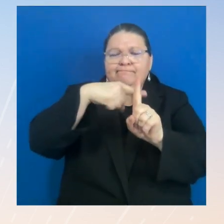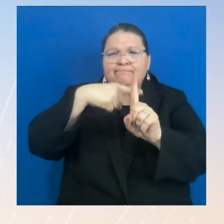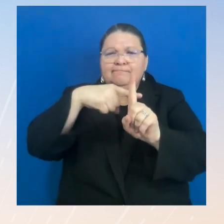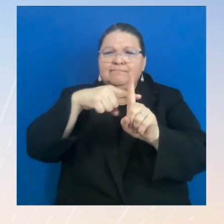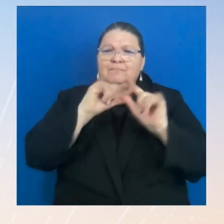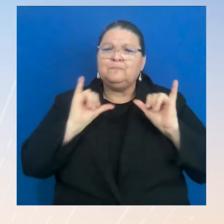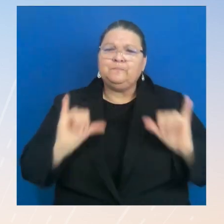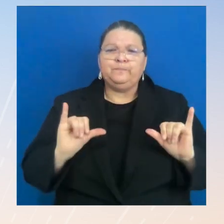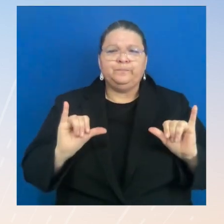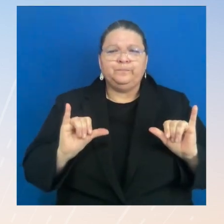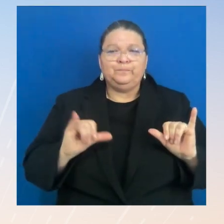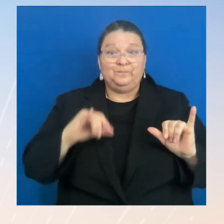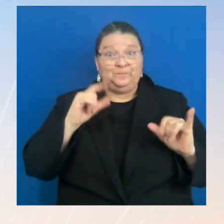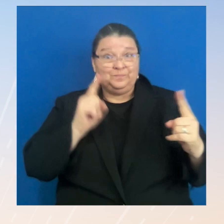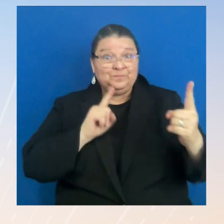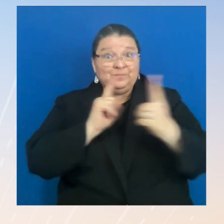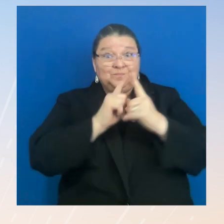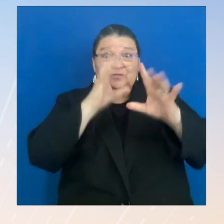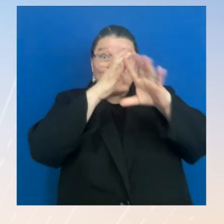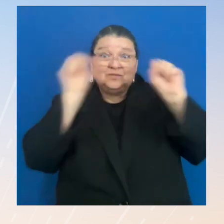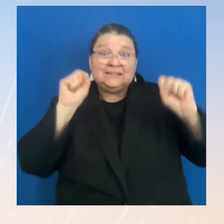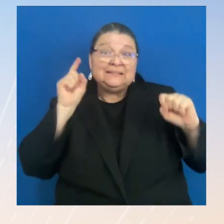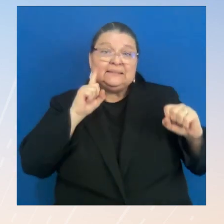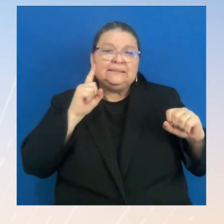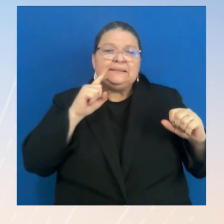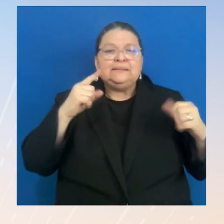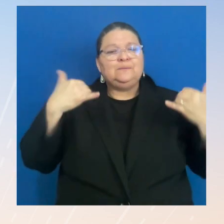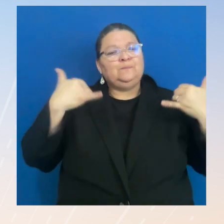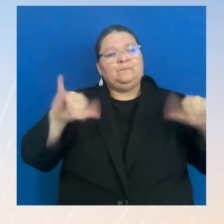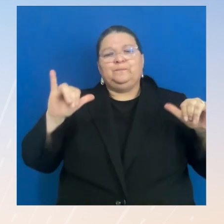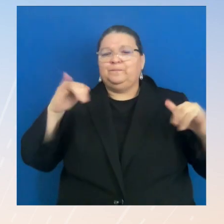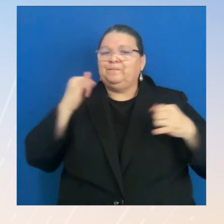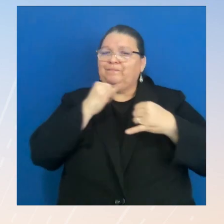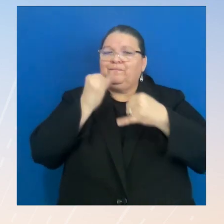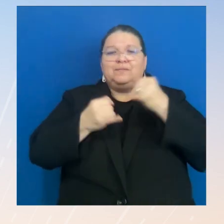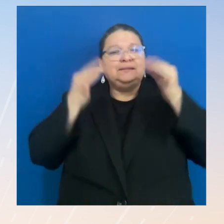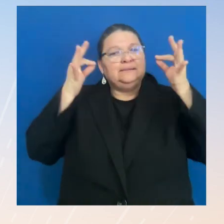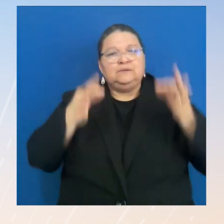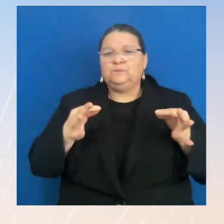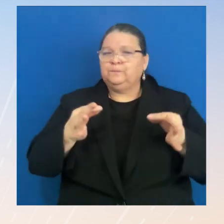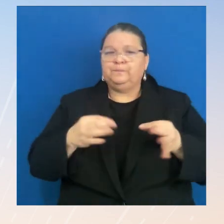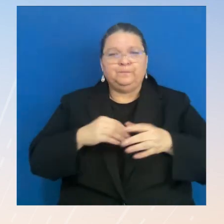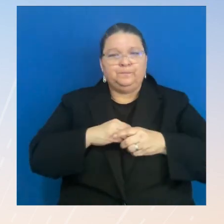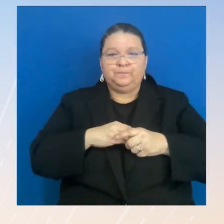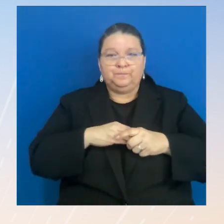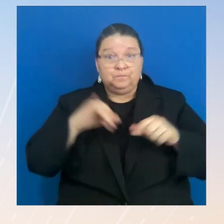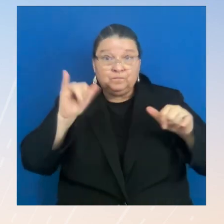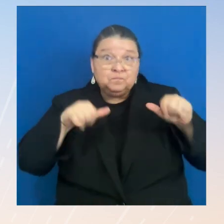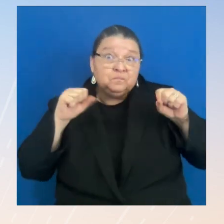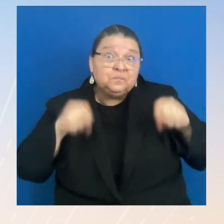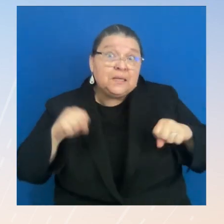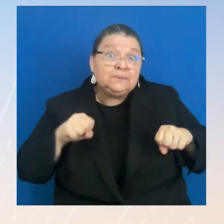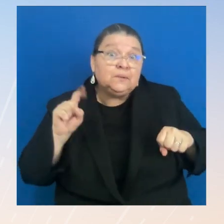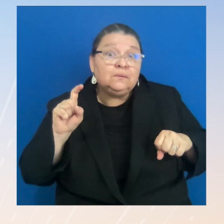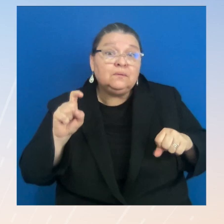we're still finalizing the trip at this point in time. The Press: But that's an option? Ms. Psaki: Nothing on the table at this point in time, but the real focus right now